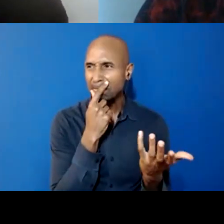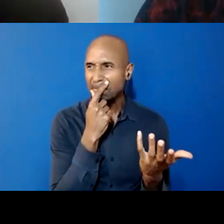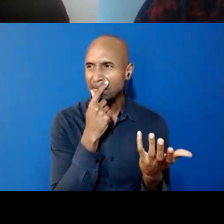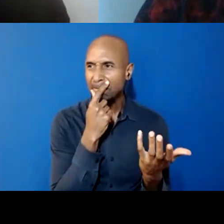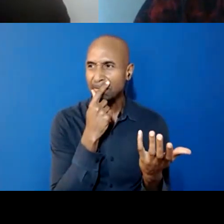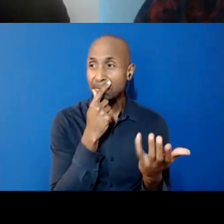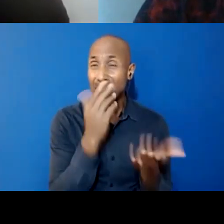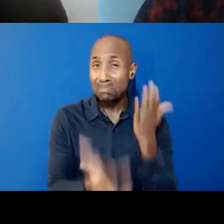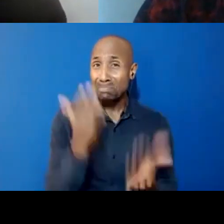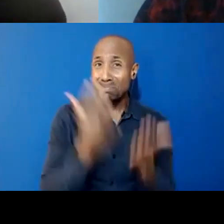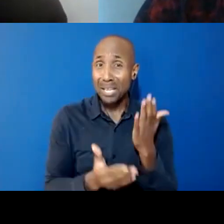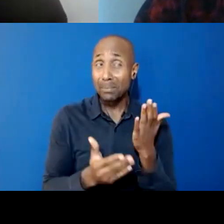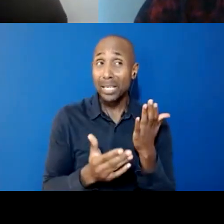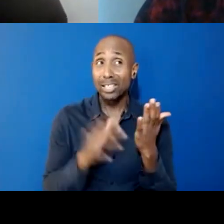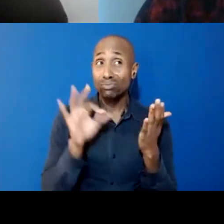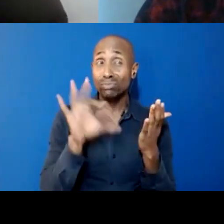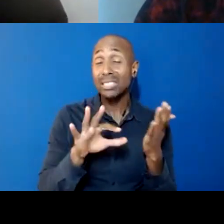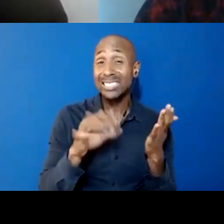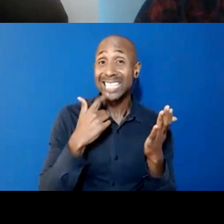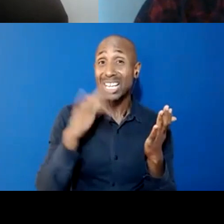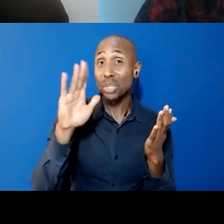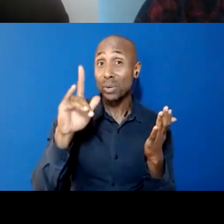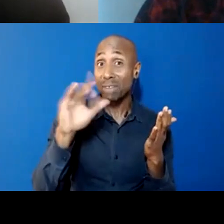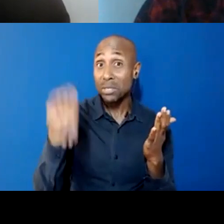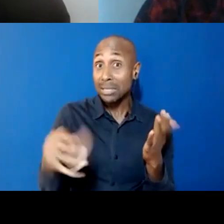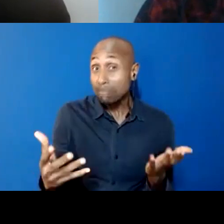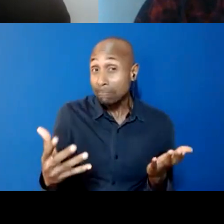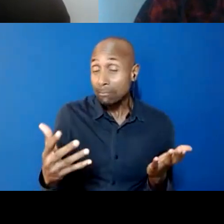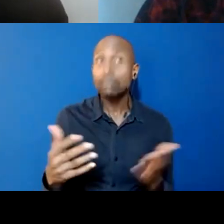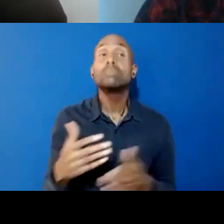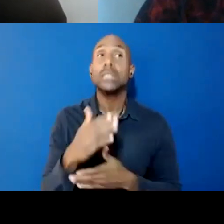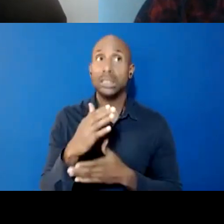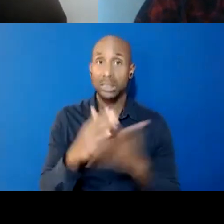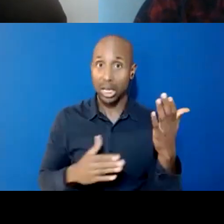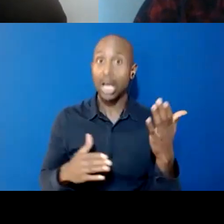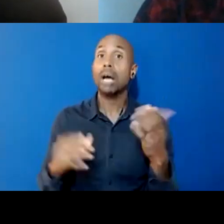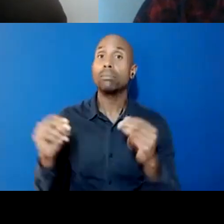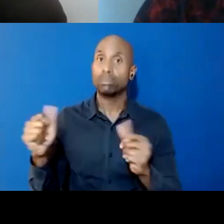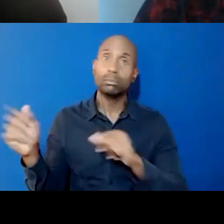I know that we have seen some that have flipped virtual and then some others that have been